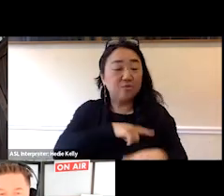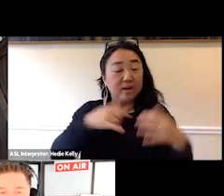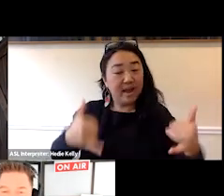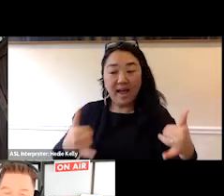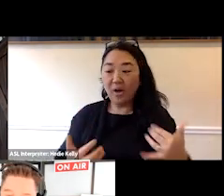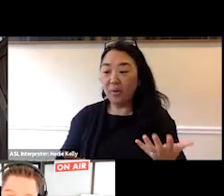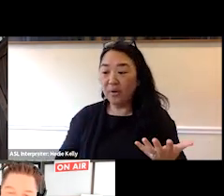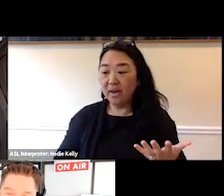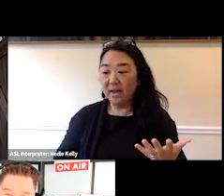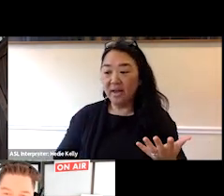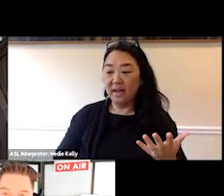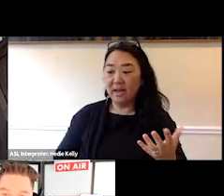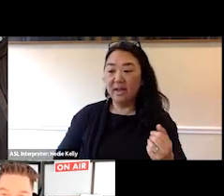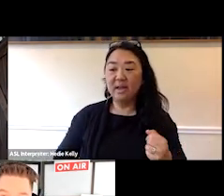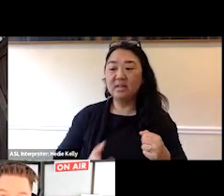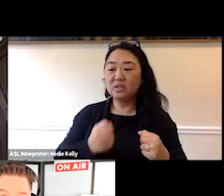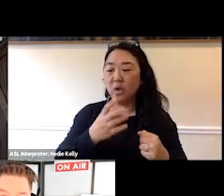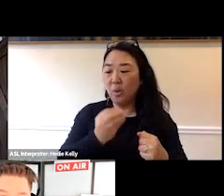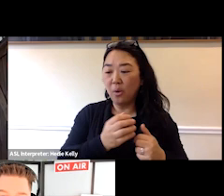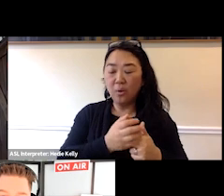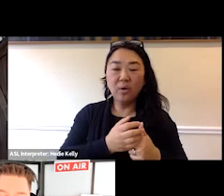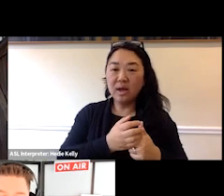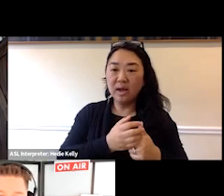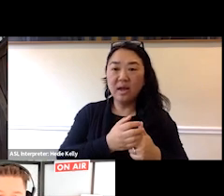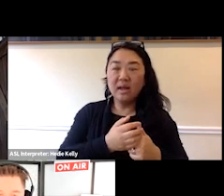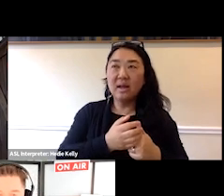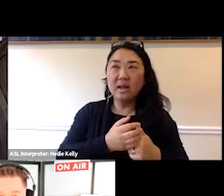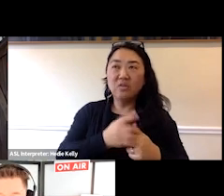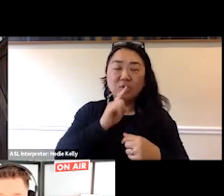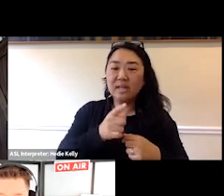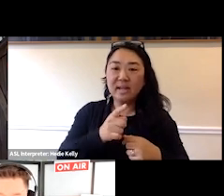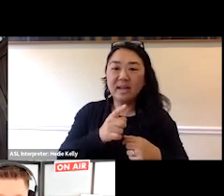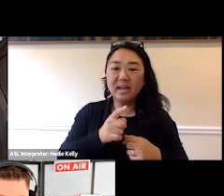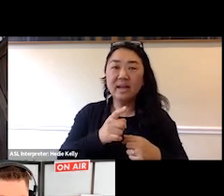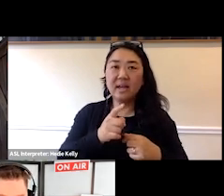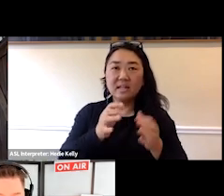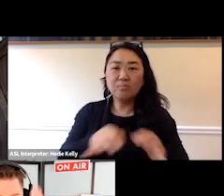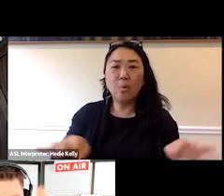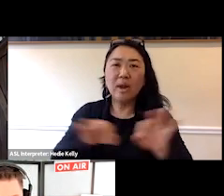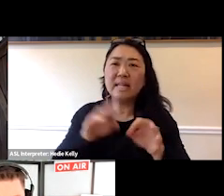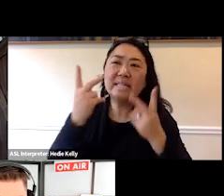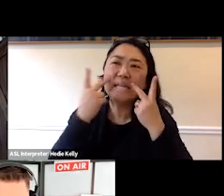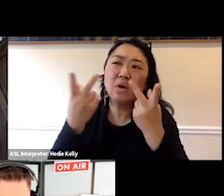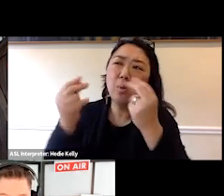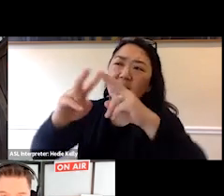but taking a sense of what are the things that are most important to them. And the last piece down here, we have six things on this slide.